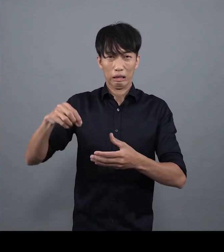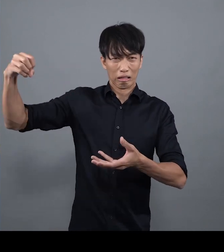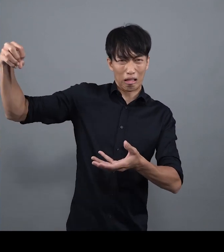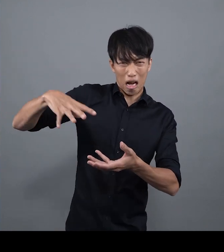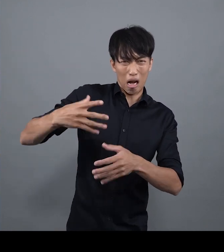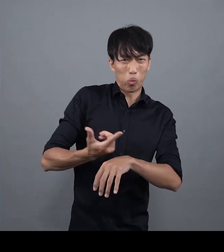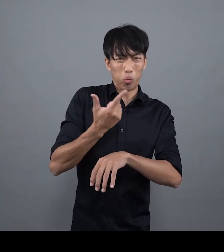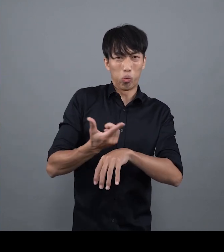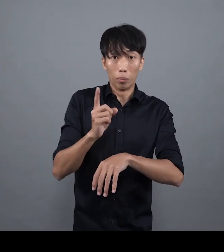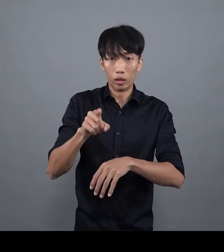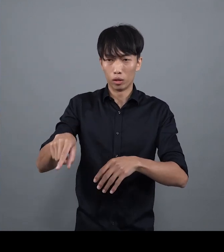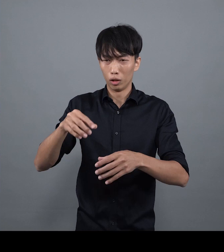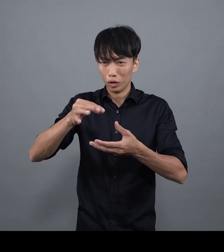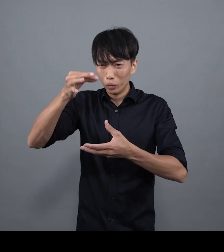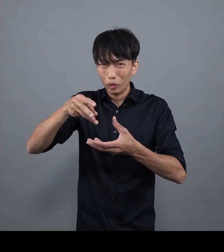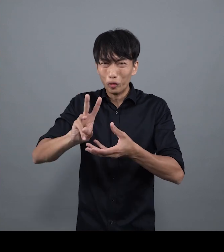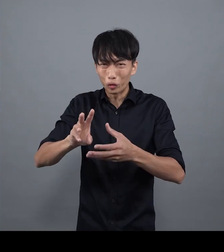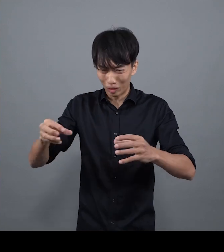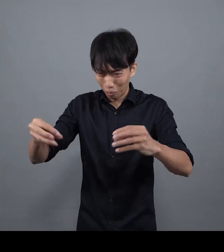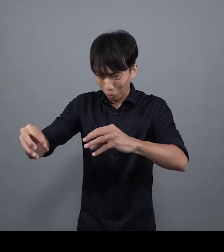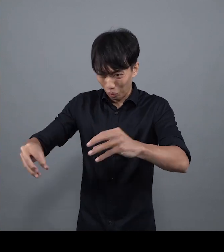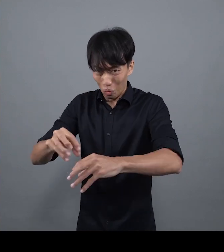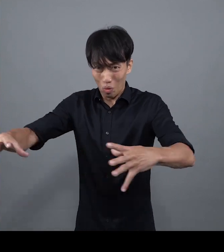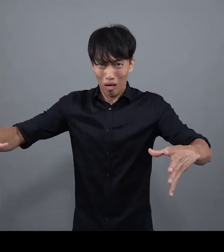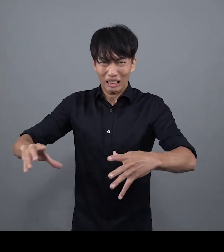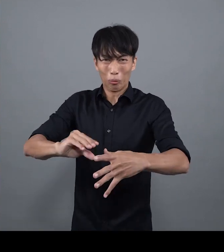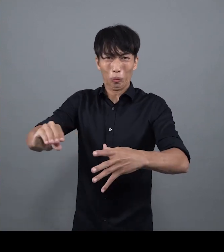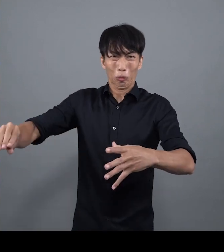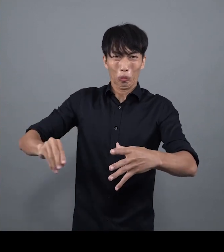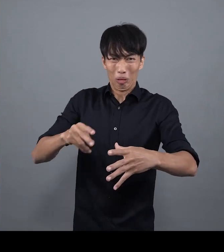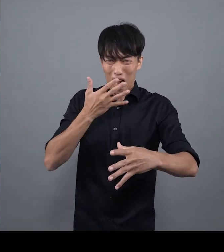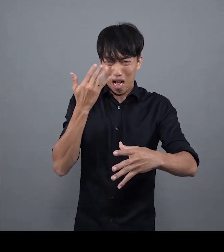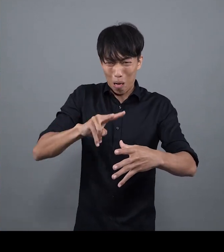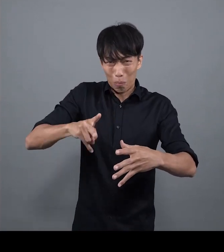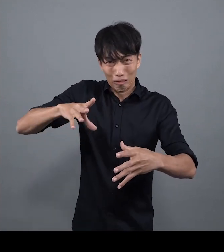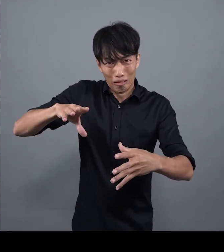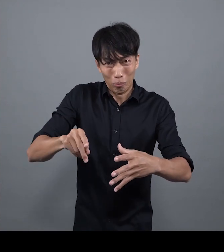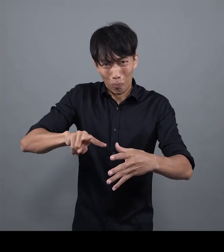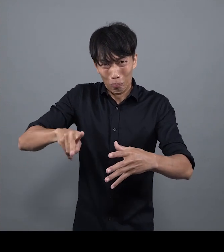they were wet when I piled them together— the darker the colour would become As dark as black coffee